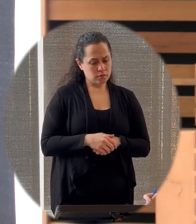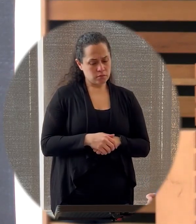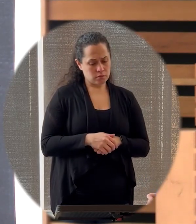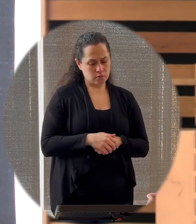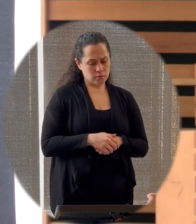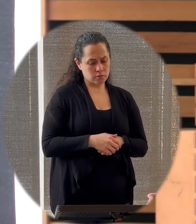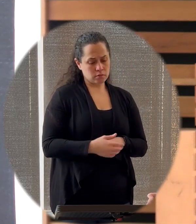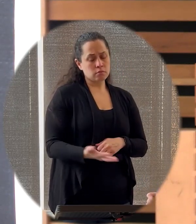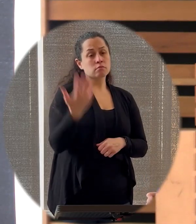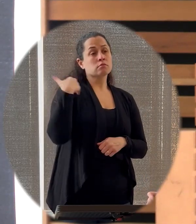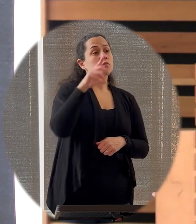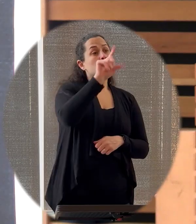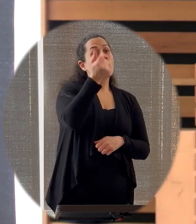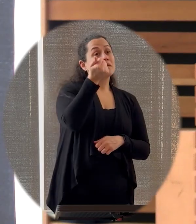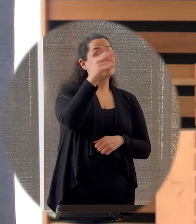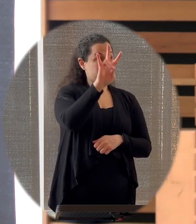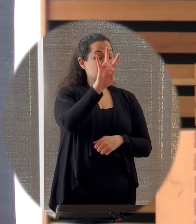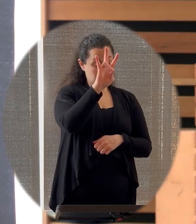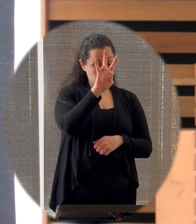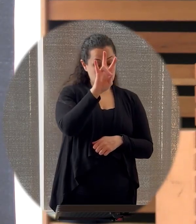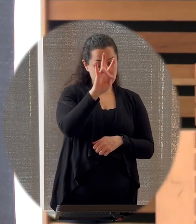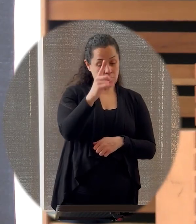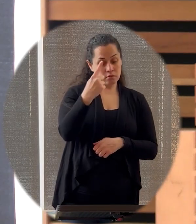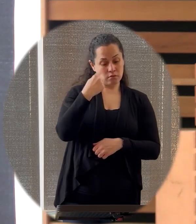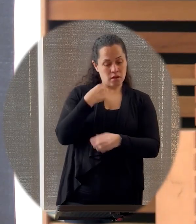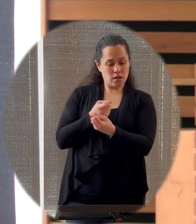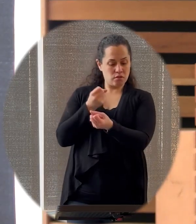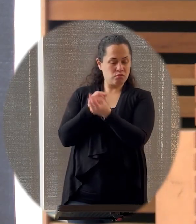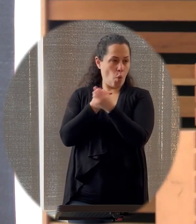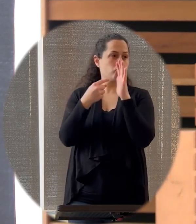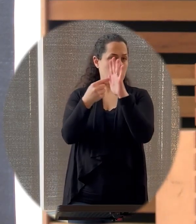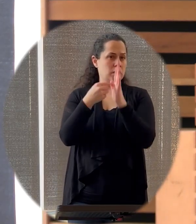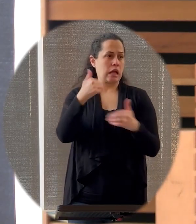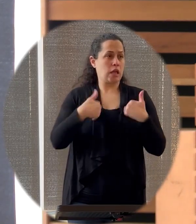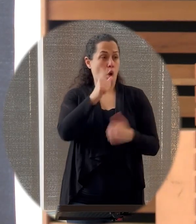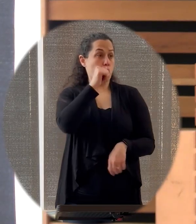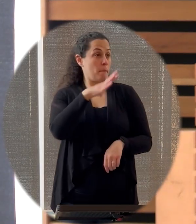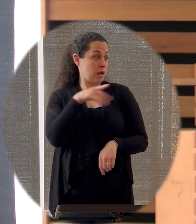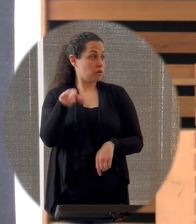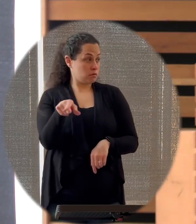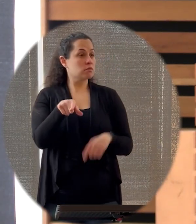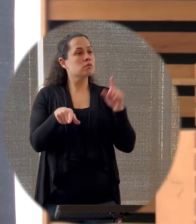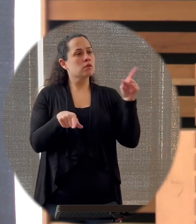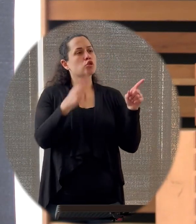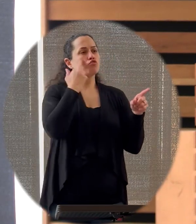I represented a young woman who was barred from using a restaurant washroom because of